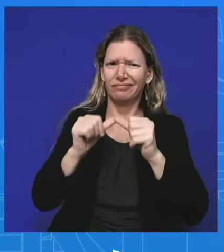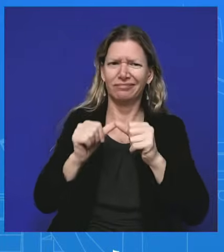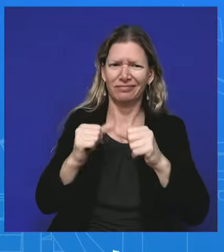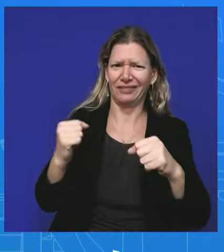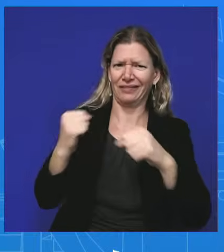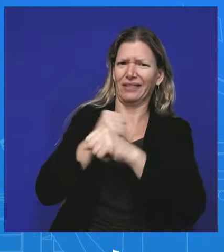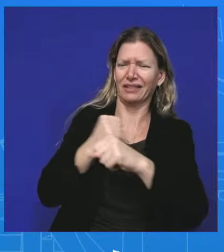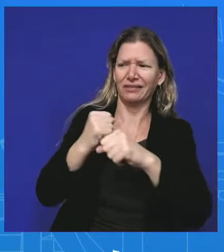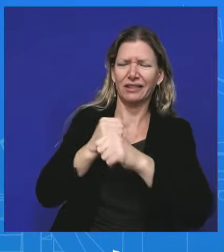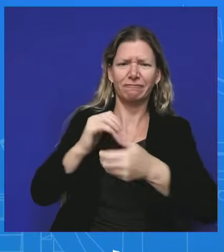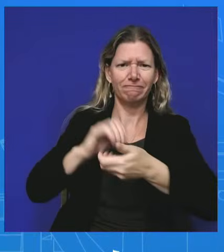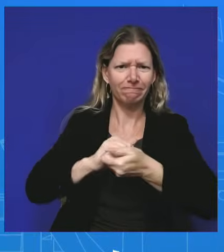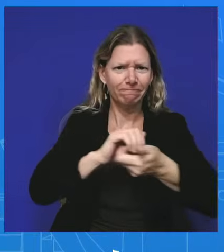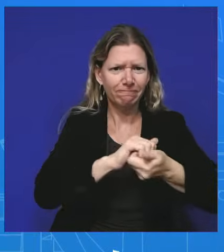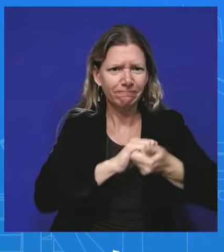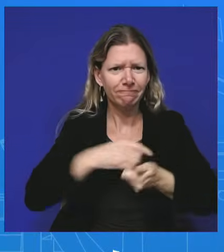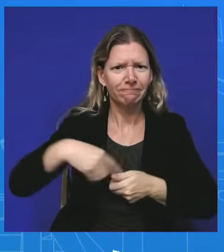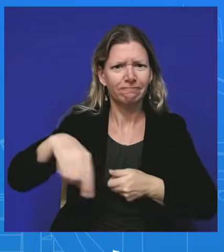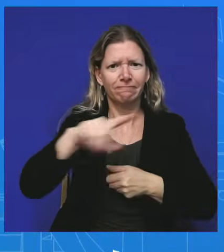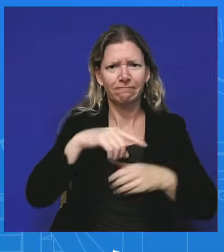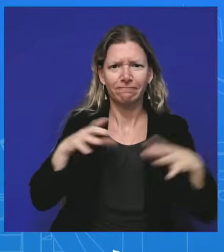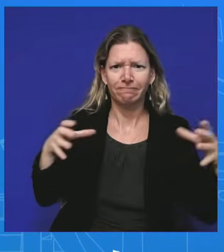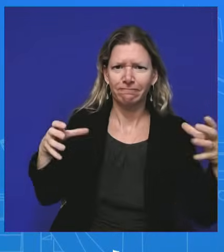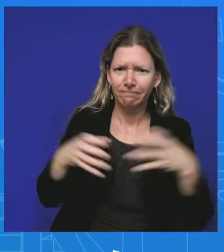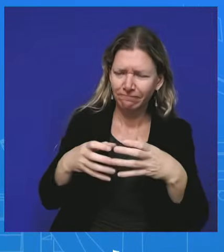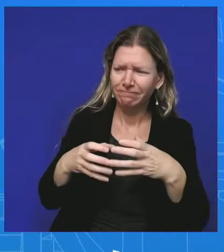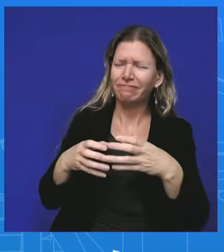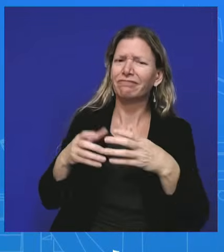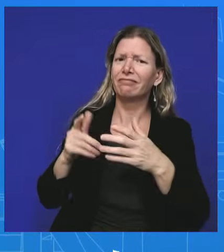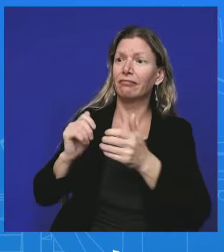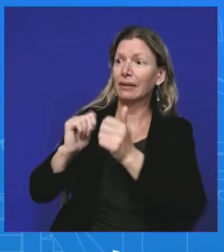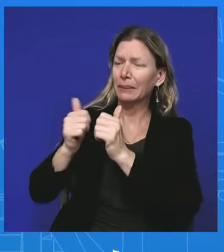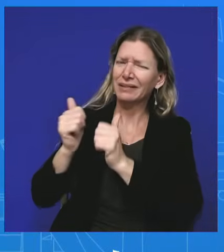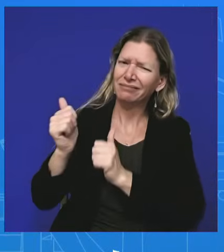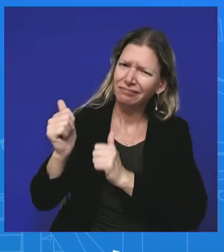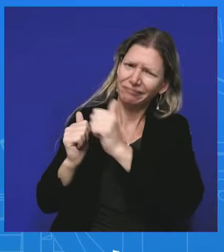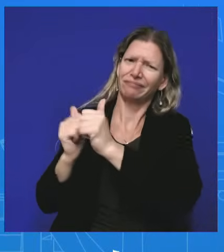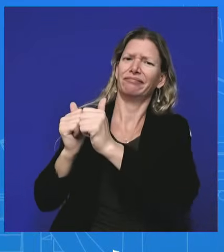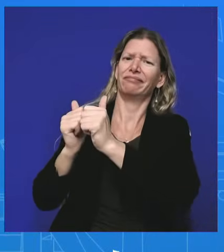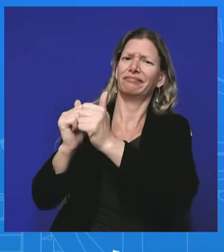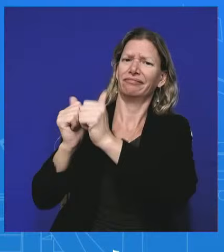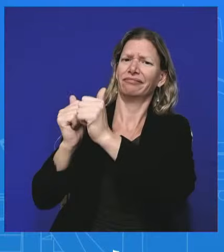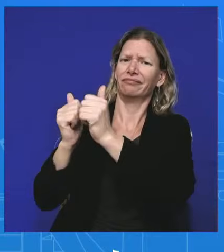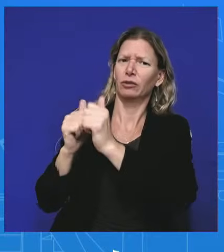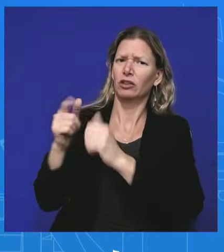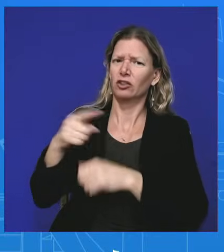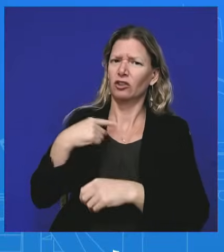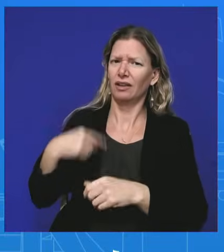to outcompete China and whether then -- rather than undermining our alliances, threatening jobs,